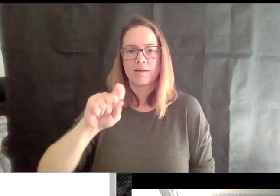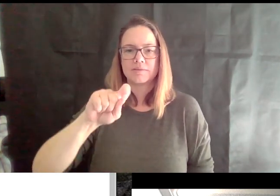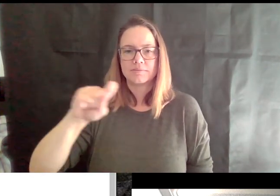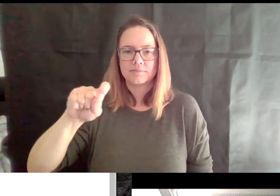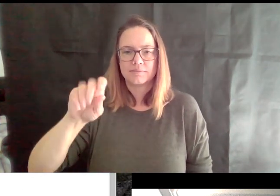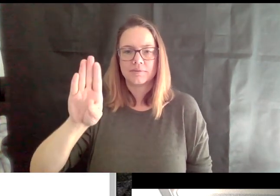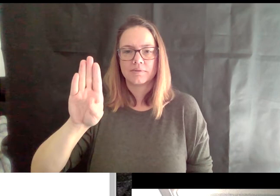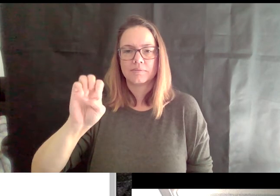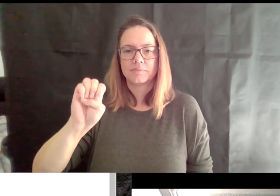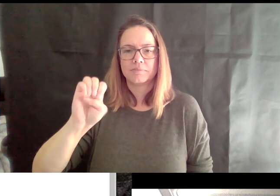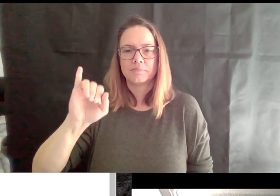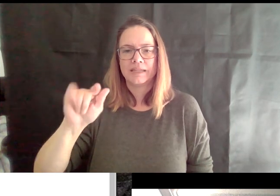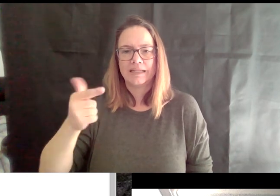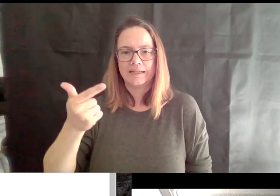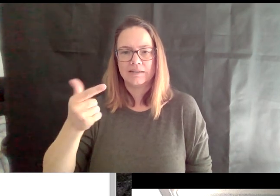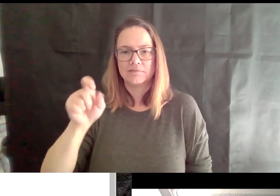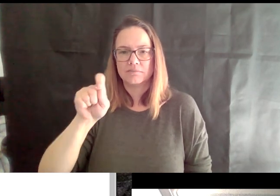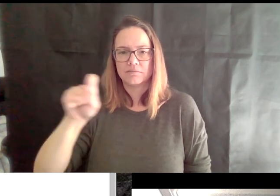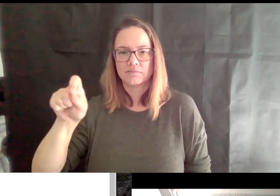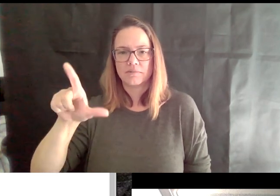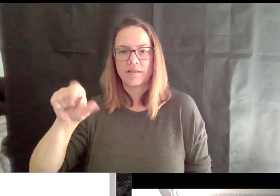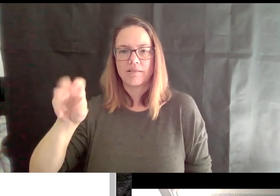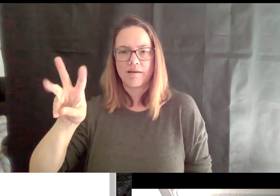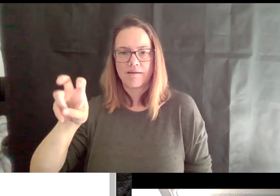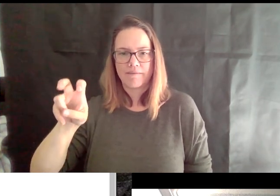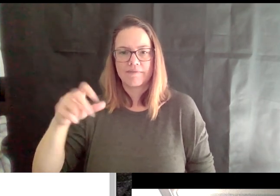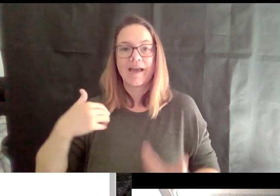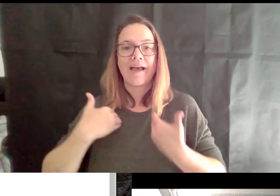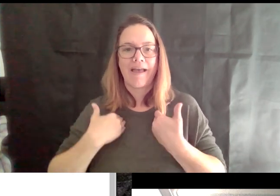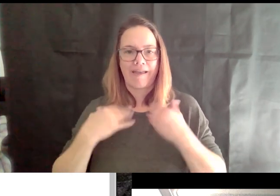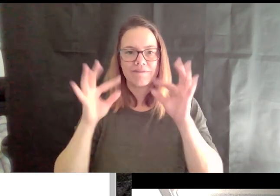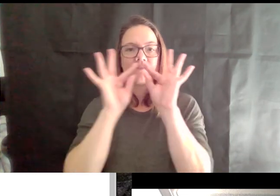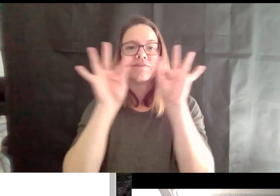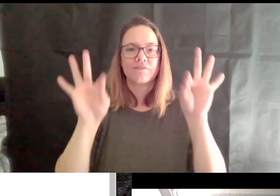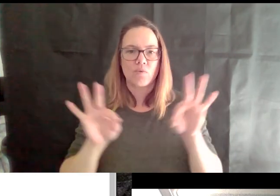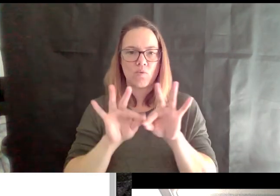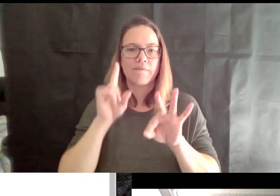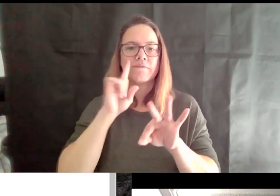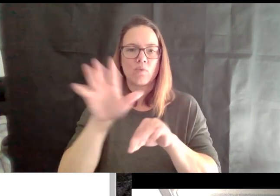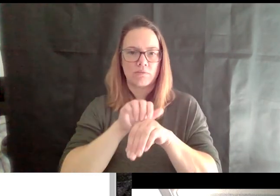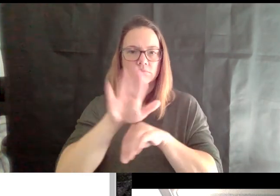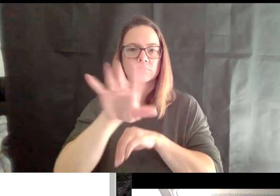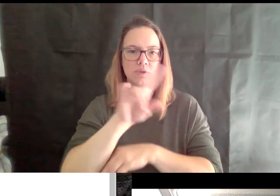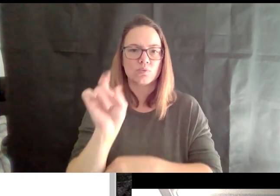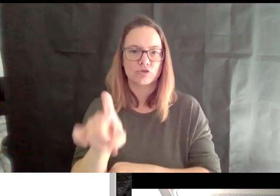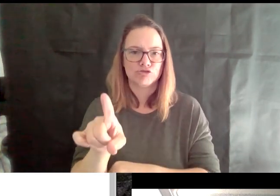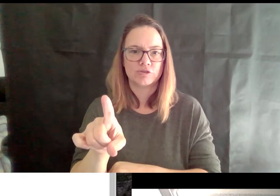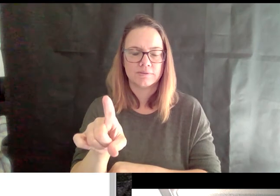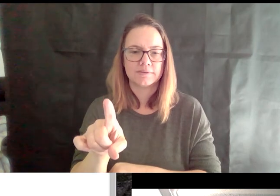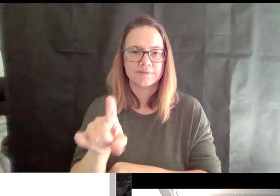there is a form for you to submit questions. So please feel free to go to that site and submit questions as you have them.